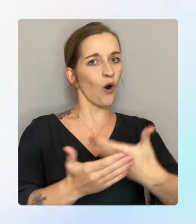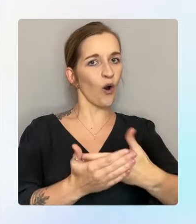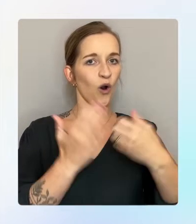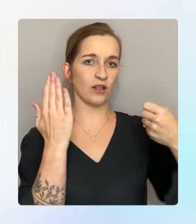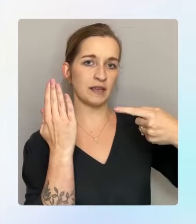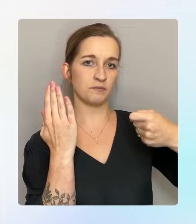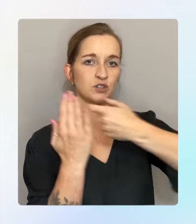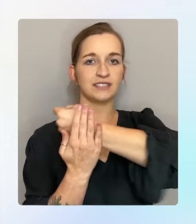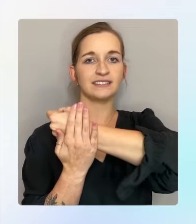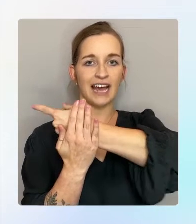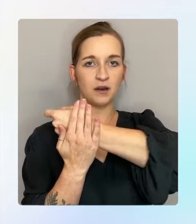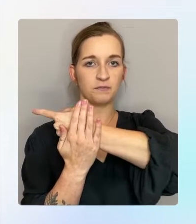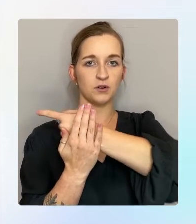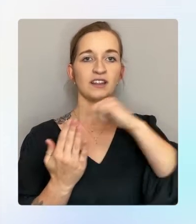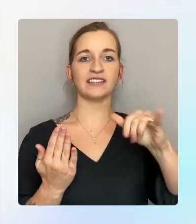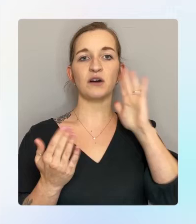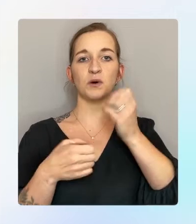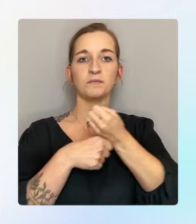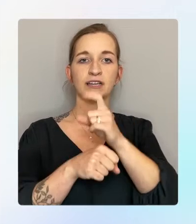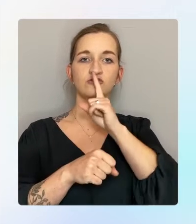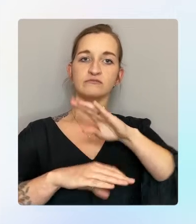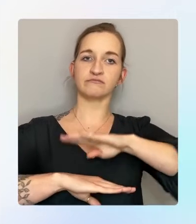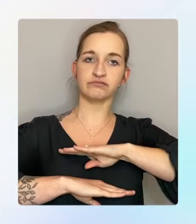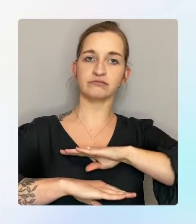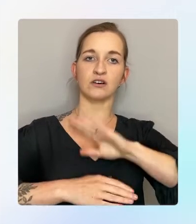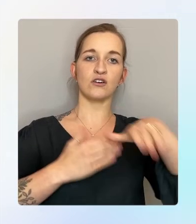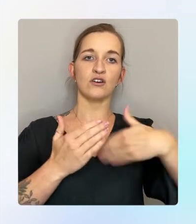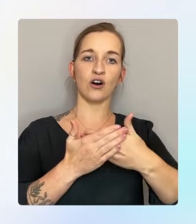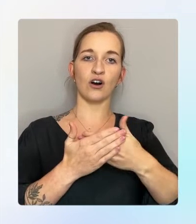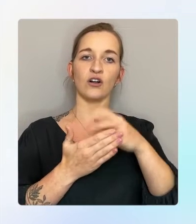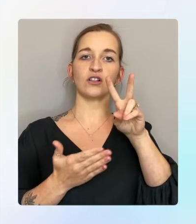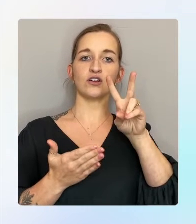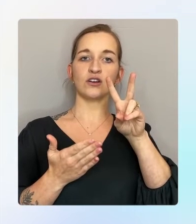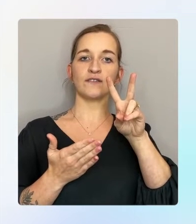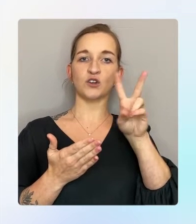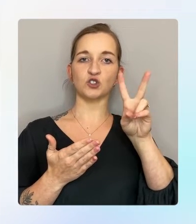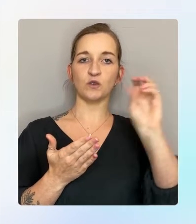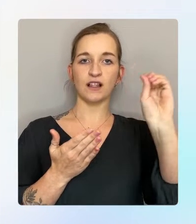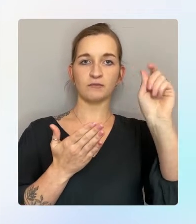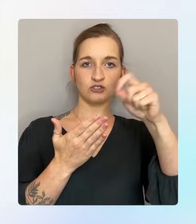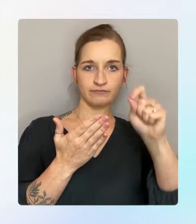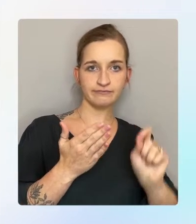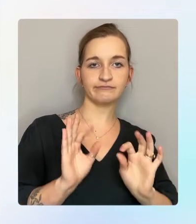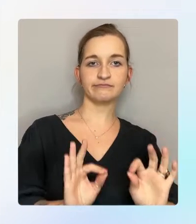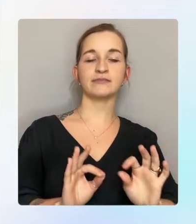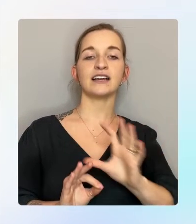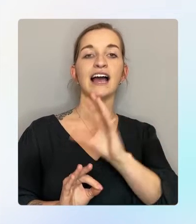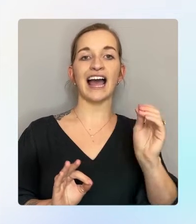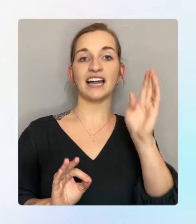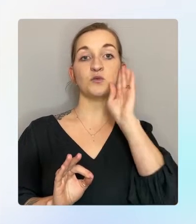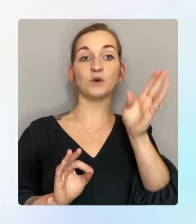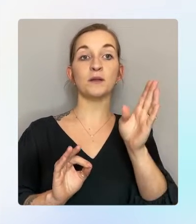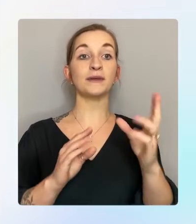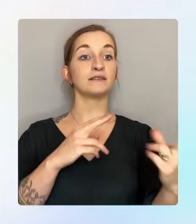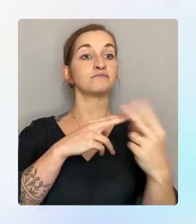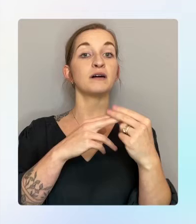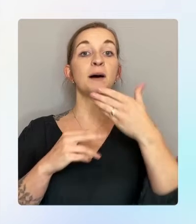That will make your virtual object complete and ready for future AR applications that may use it in different ways.